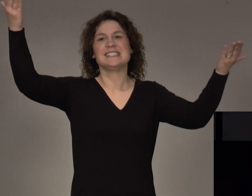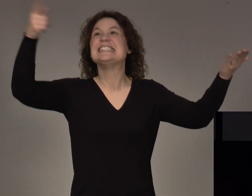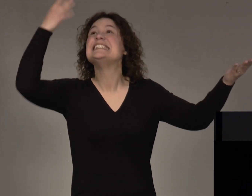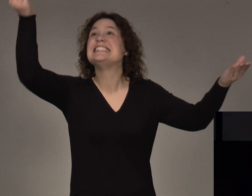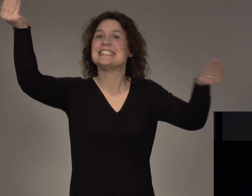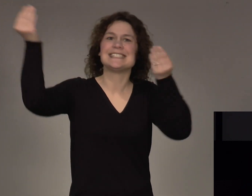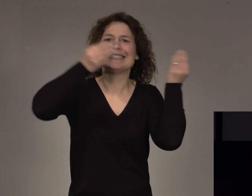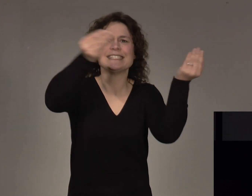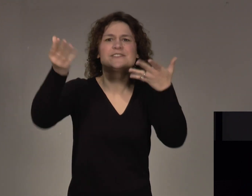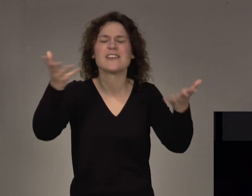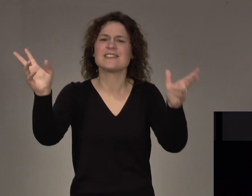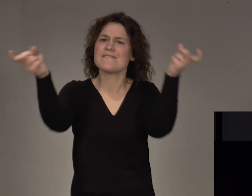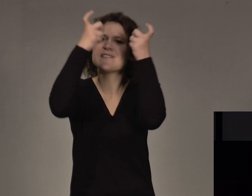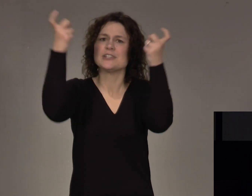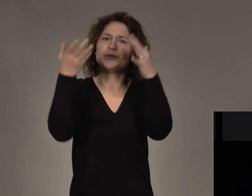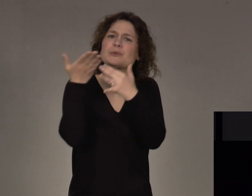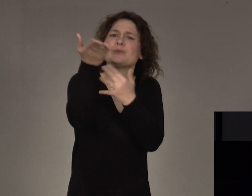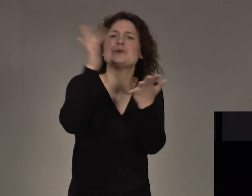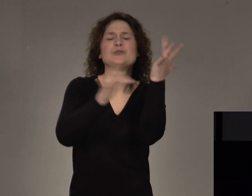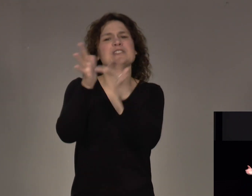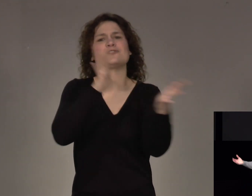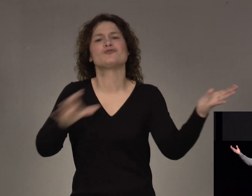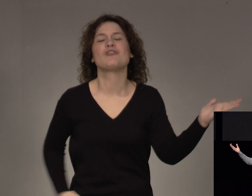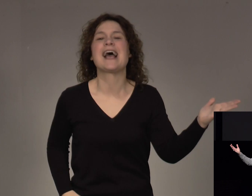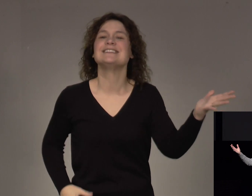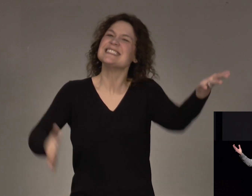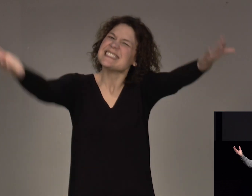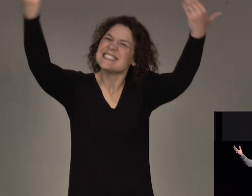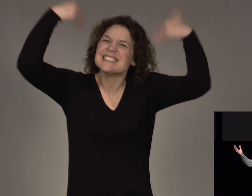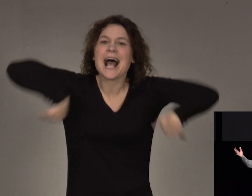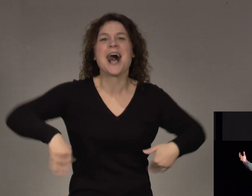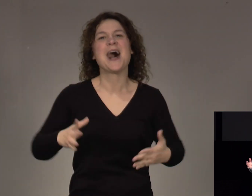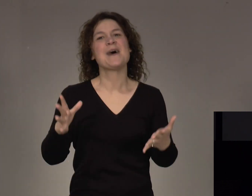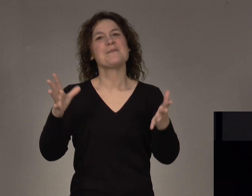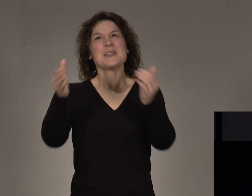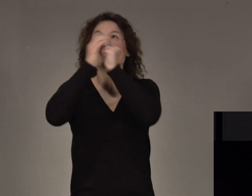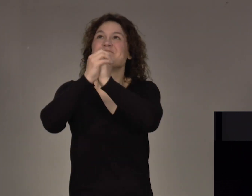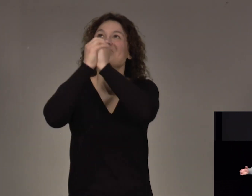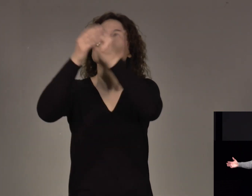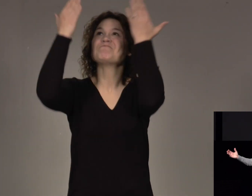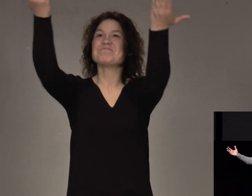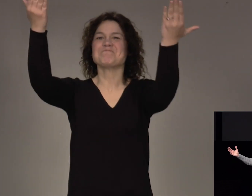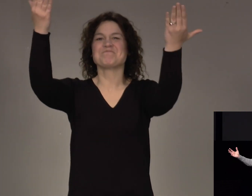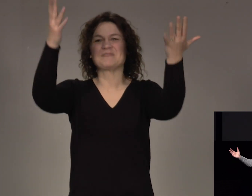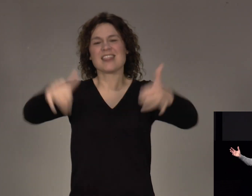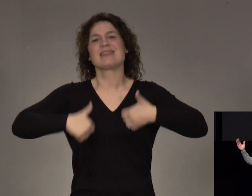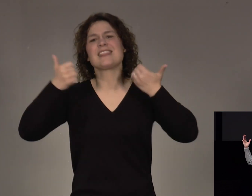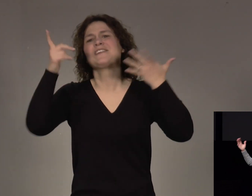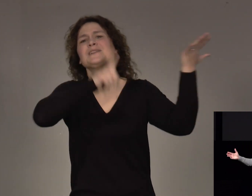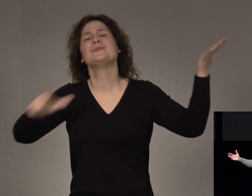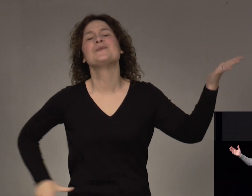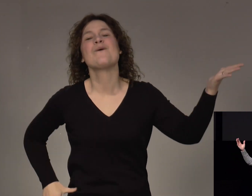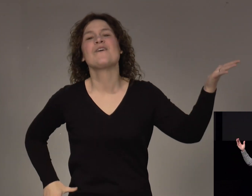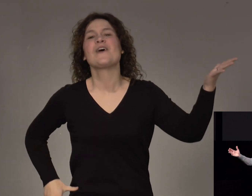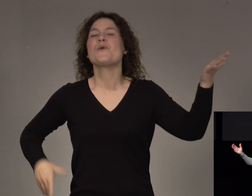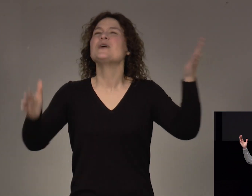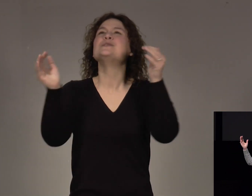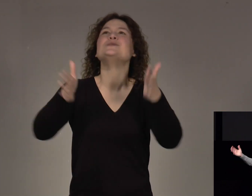through our Lord Jesus Christ. Come let us worship the Risen Lord! We will worship Him with joy and thanksgiving!